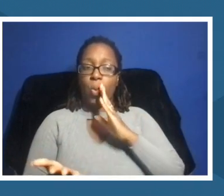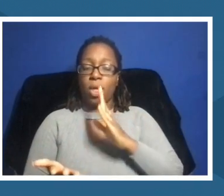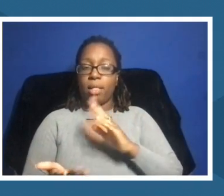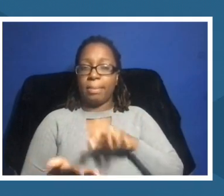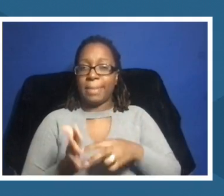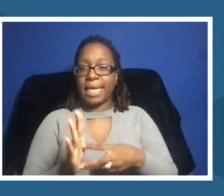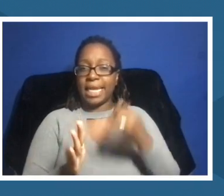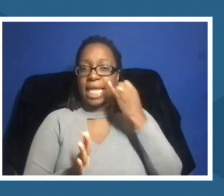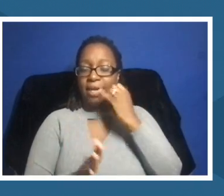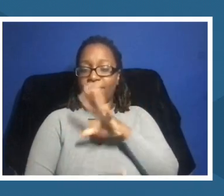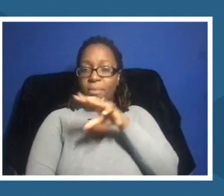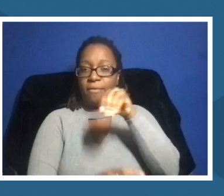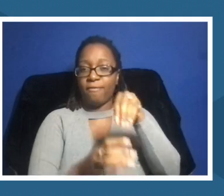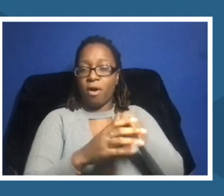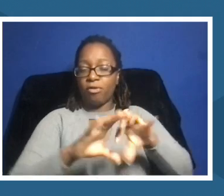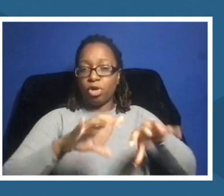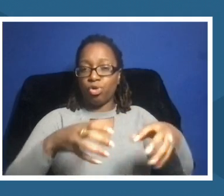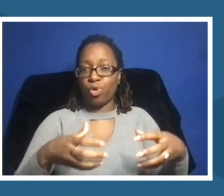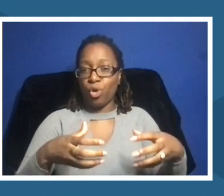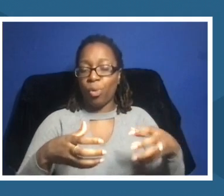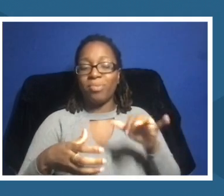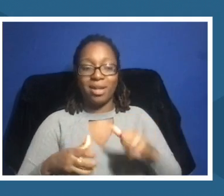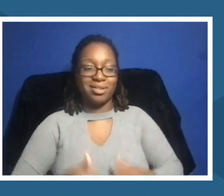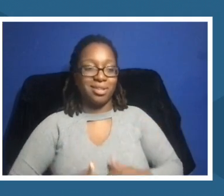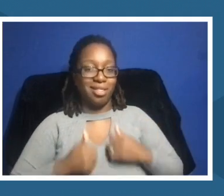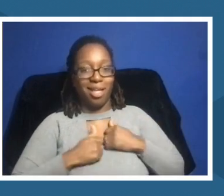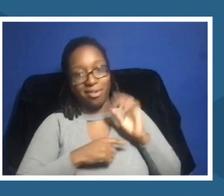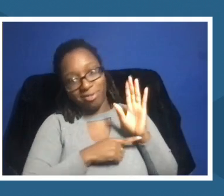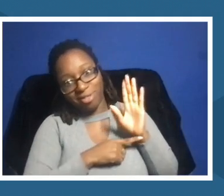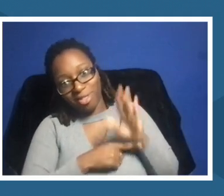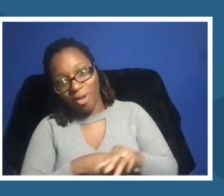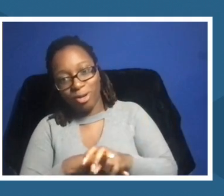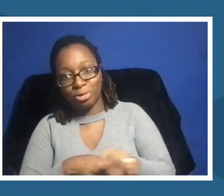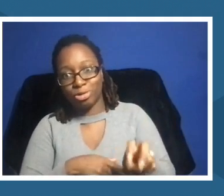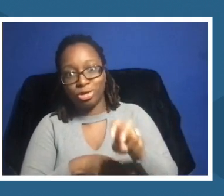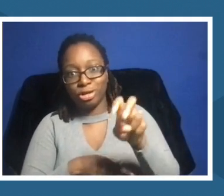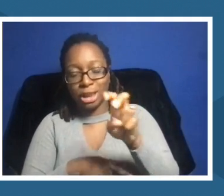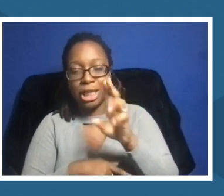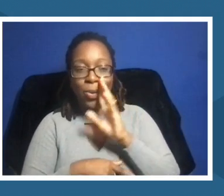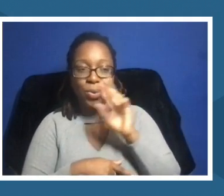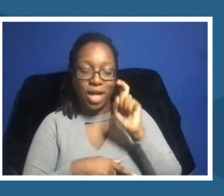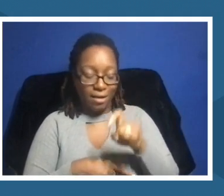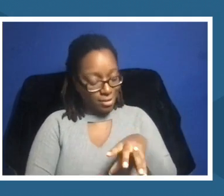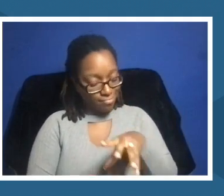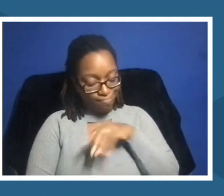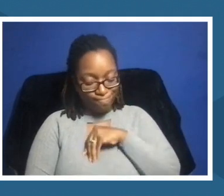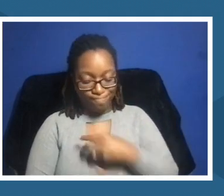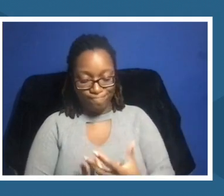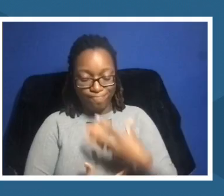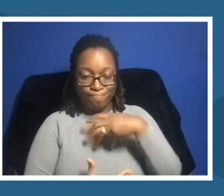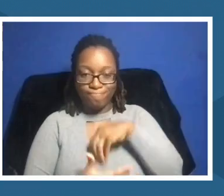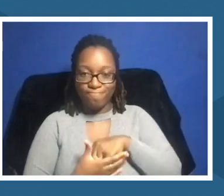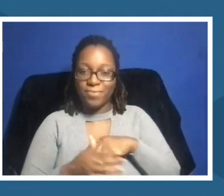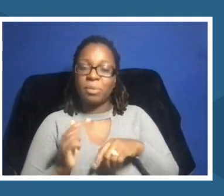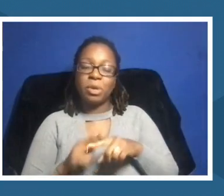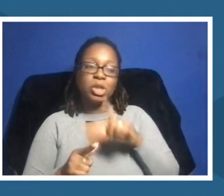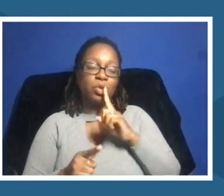lifelong journey i will always be on um but it's been a really um enlightening